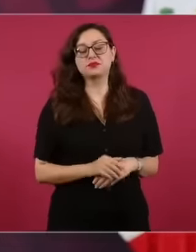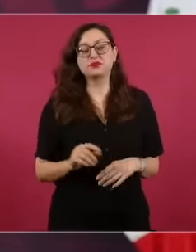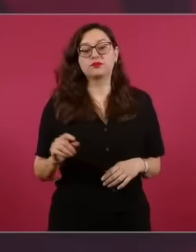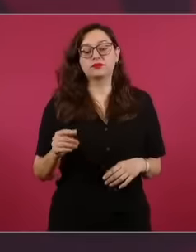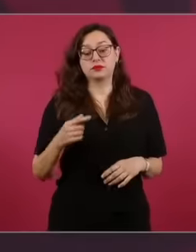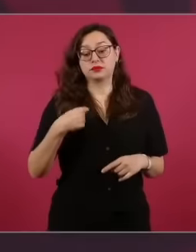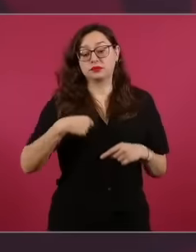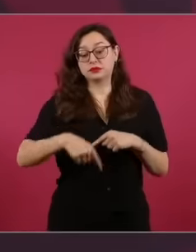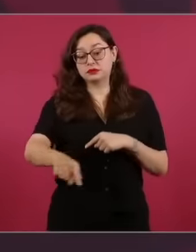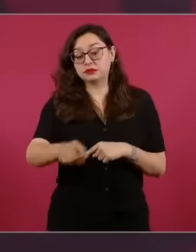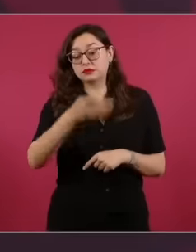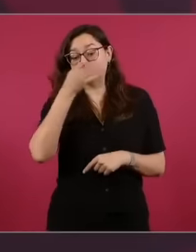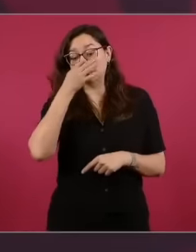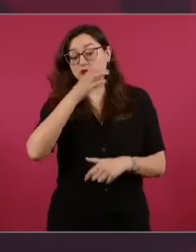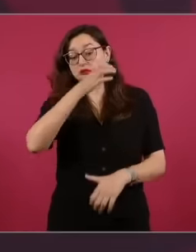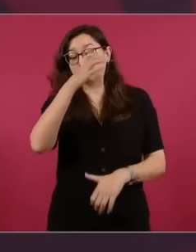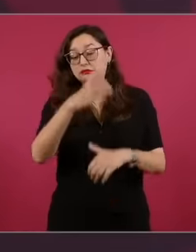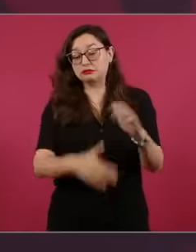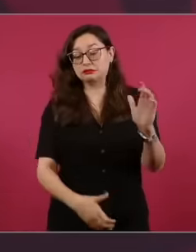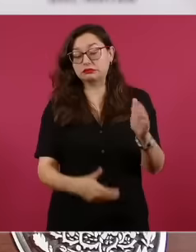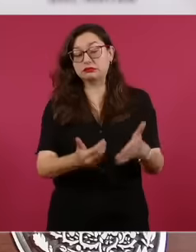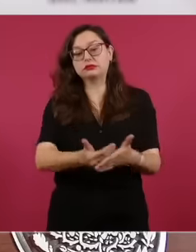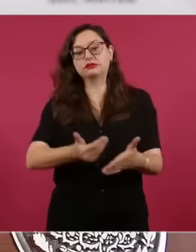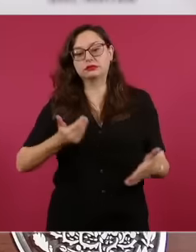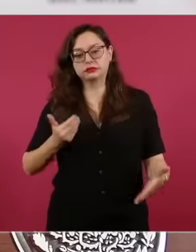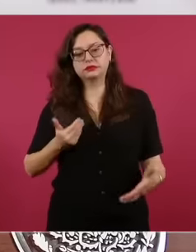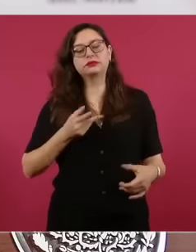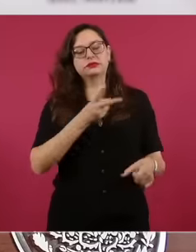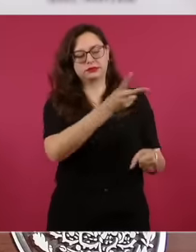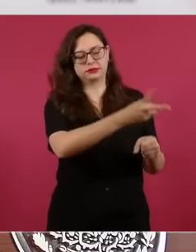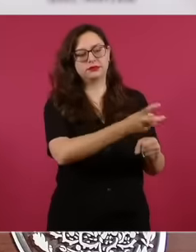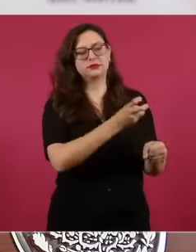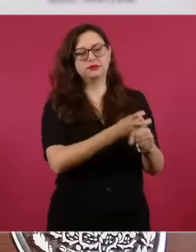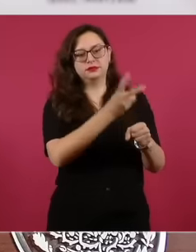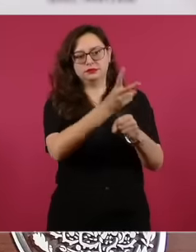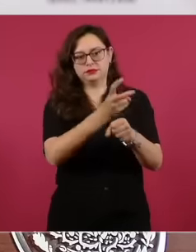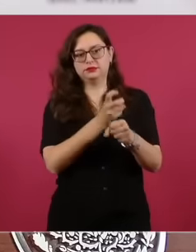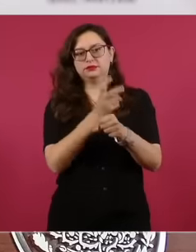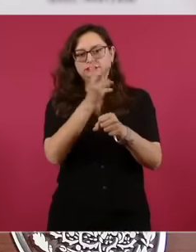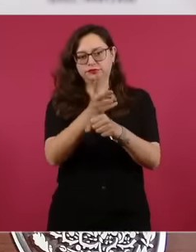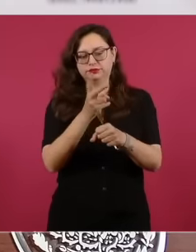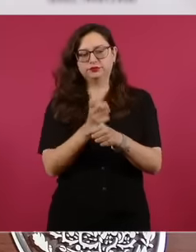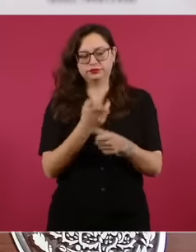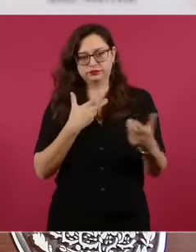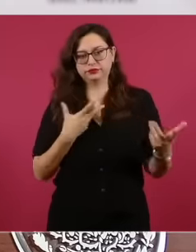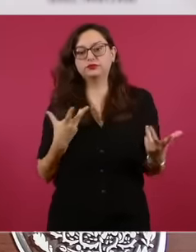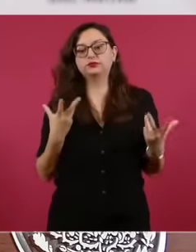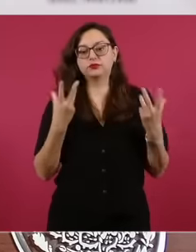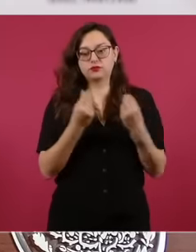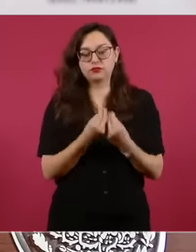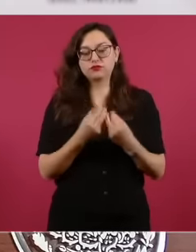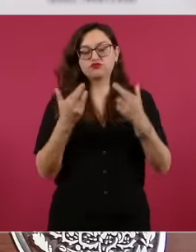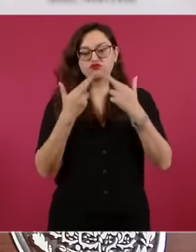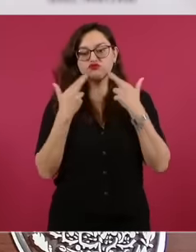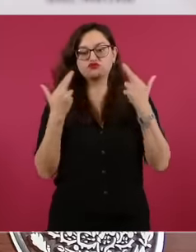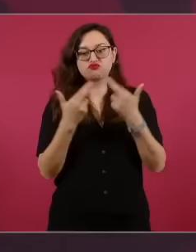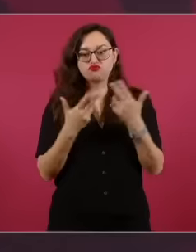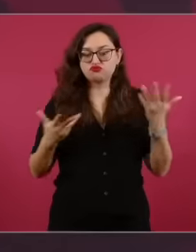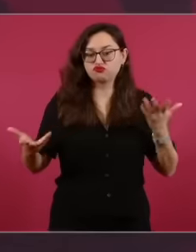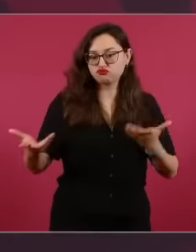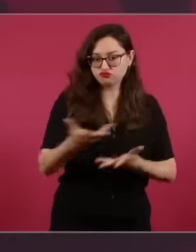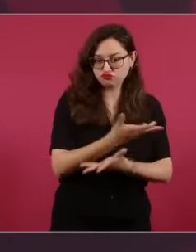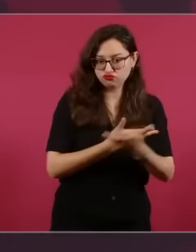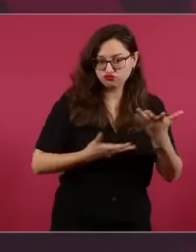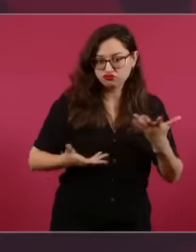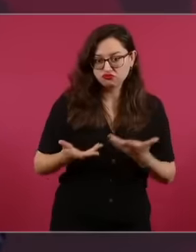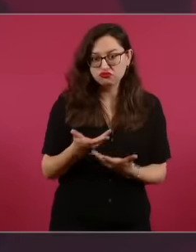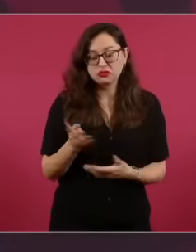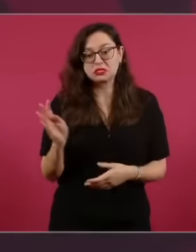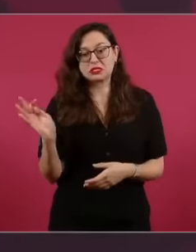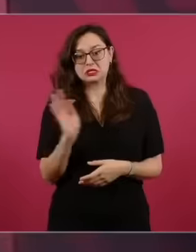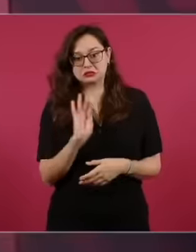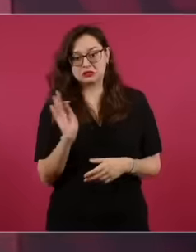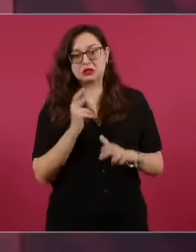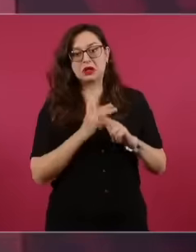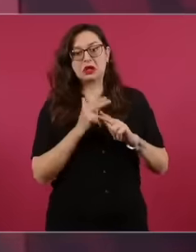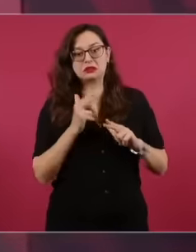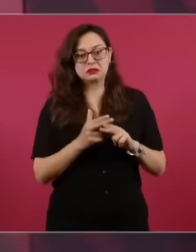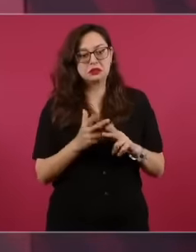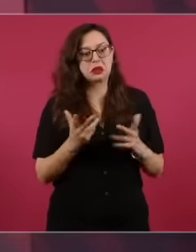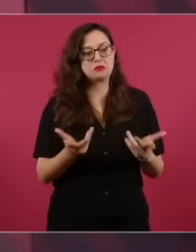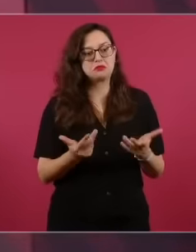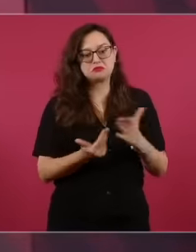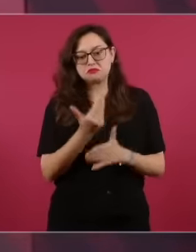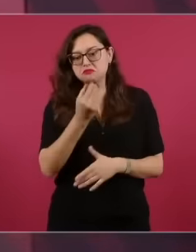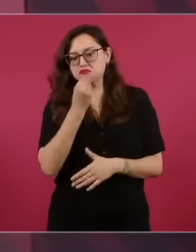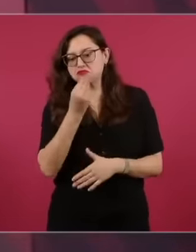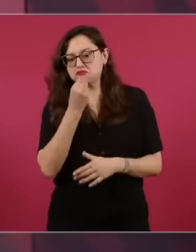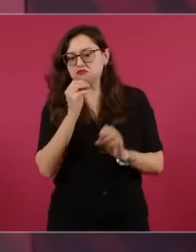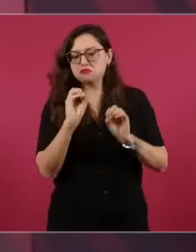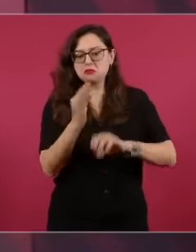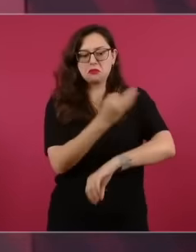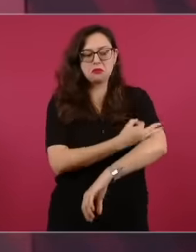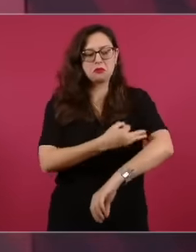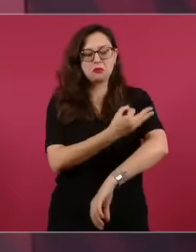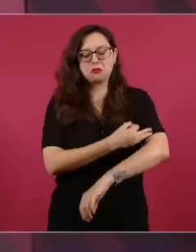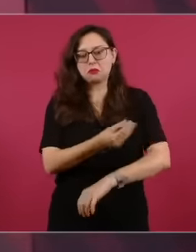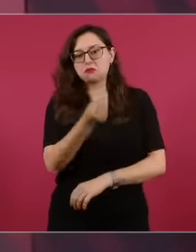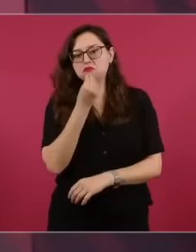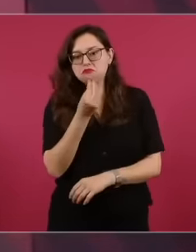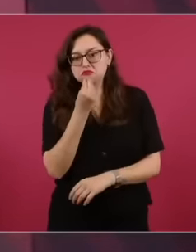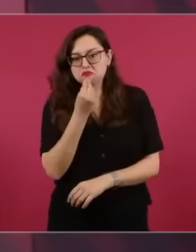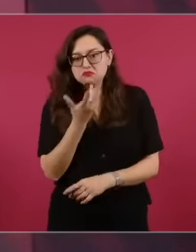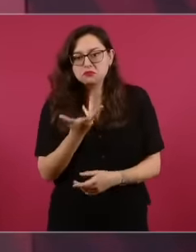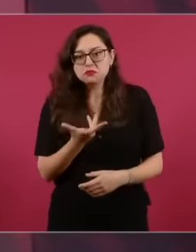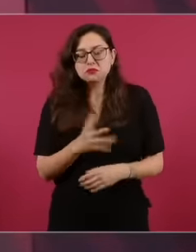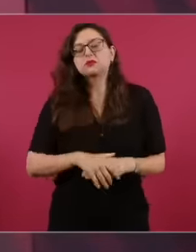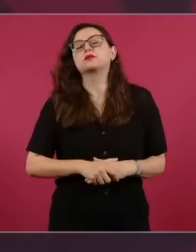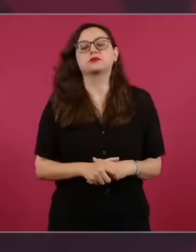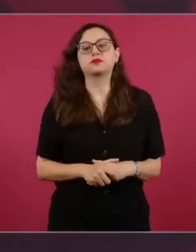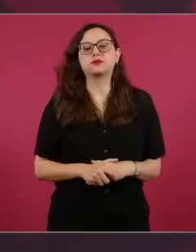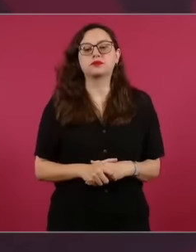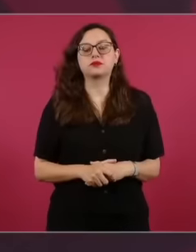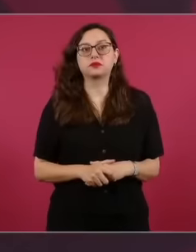I'm going to invite them to meet at one of those until this we have breakfast we eat a good barbecue